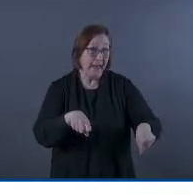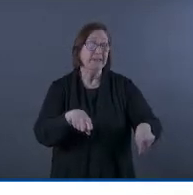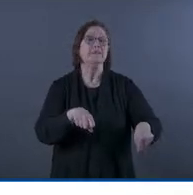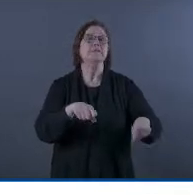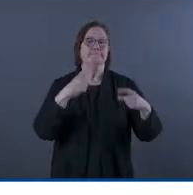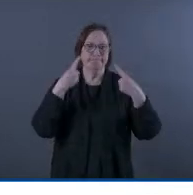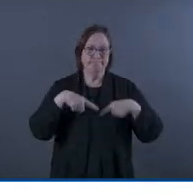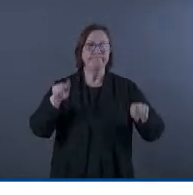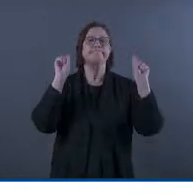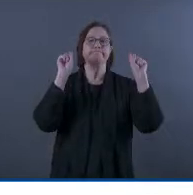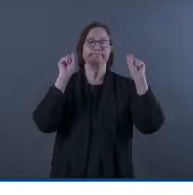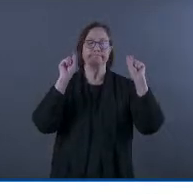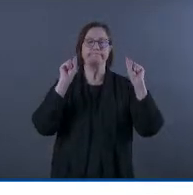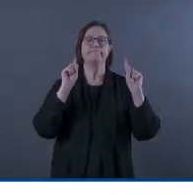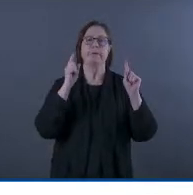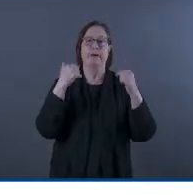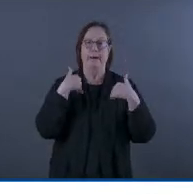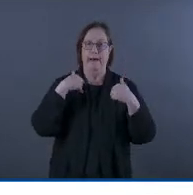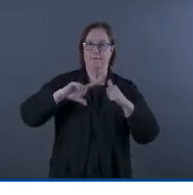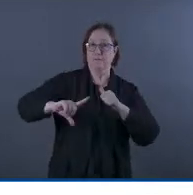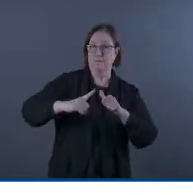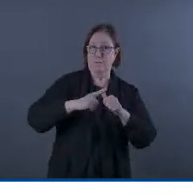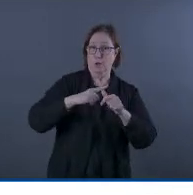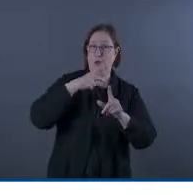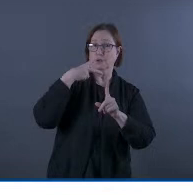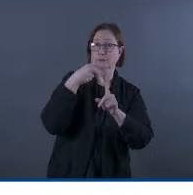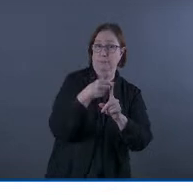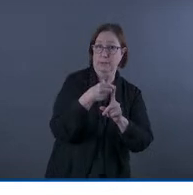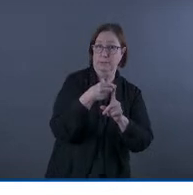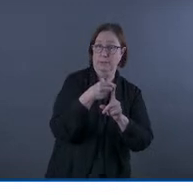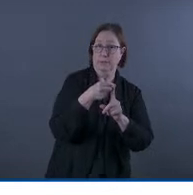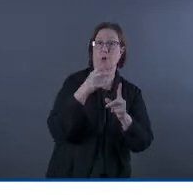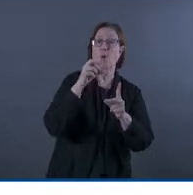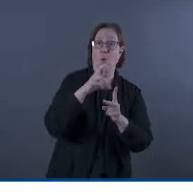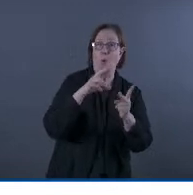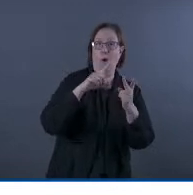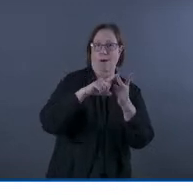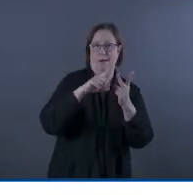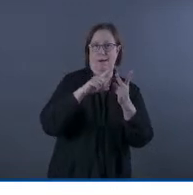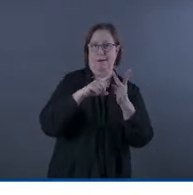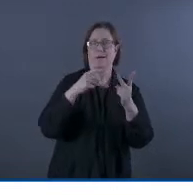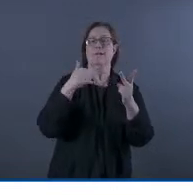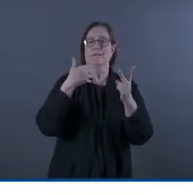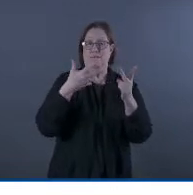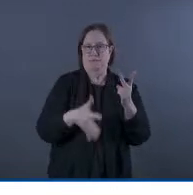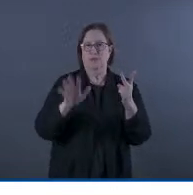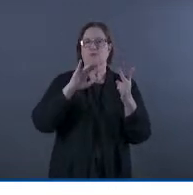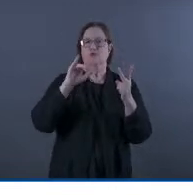So we are getting closer and closer to that mark of 100% vaccination on those who are currently eligible.